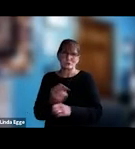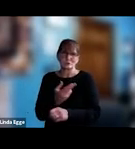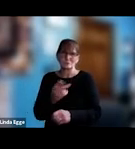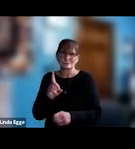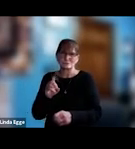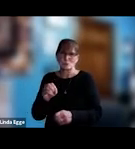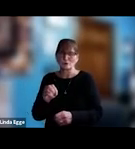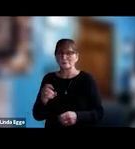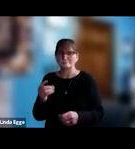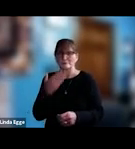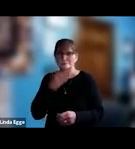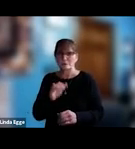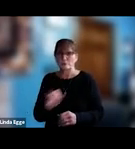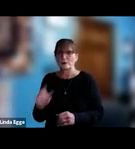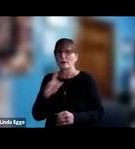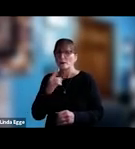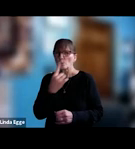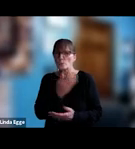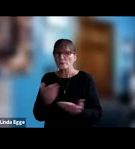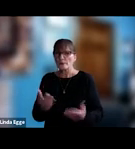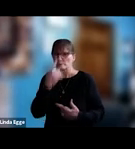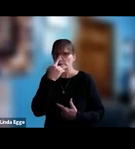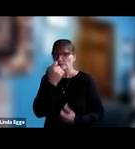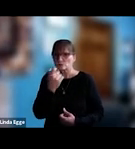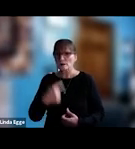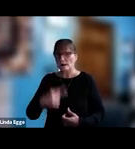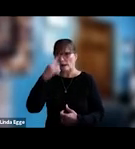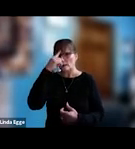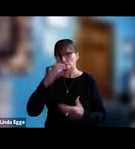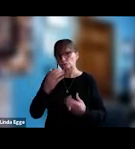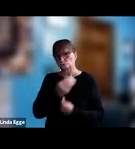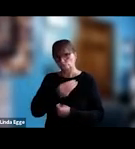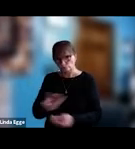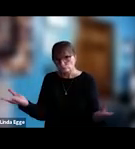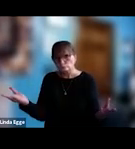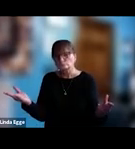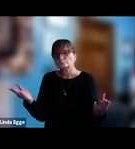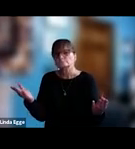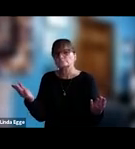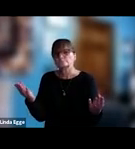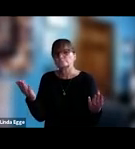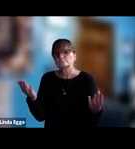The one thing I thought was really interesting, and I love to share this because I just think it's just an amazing way to use evidence,